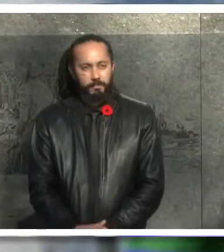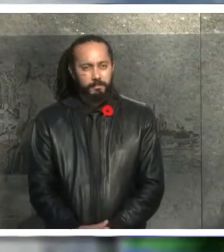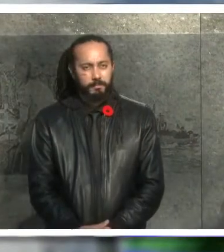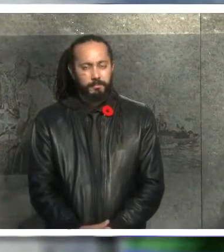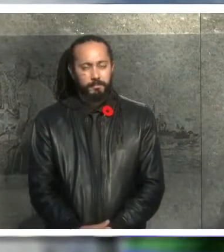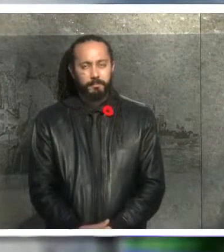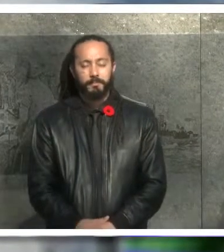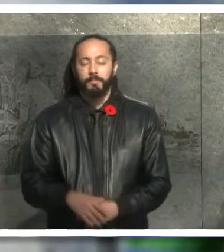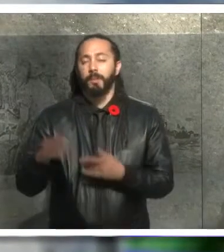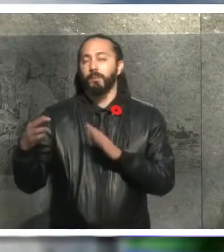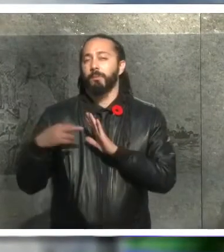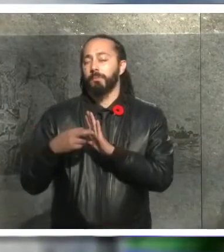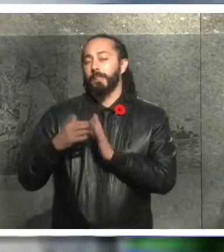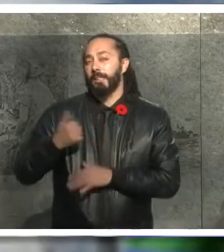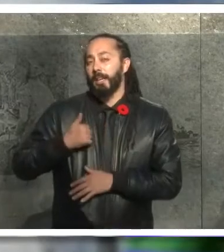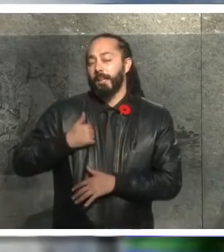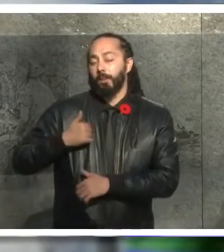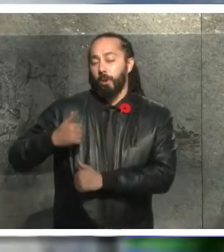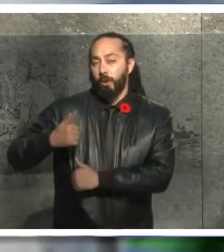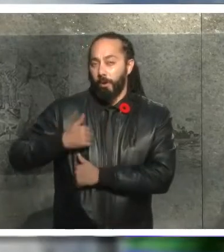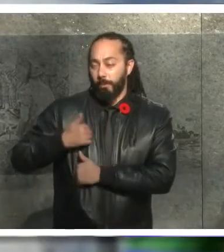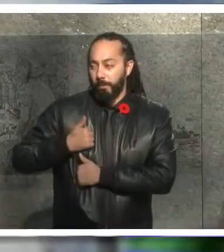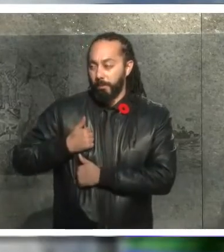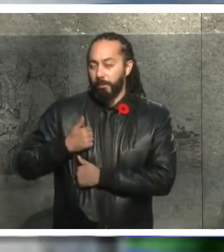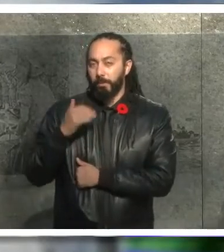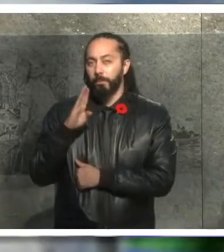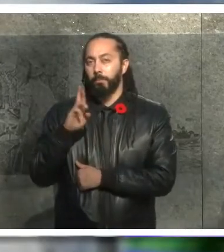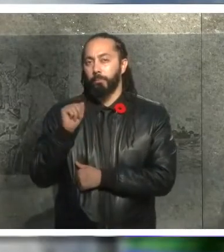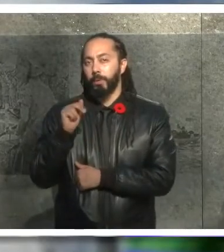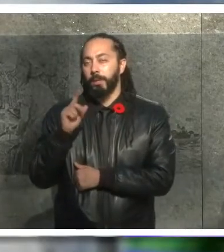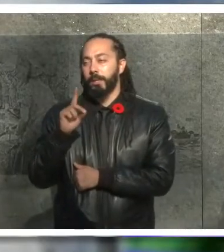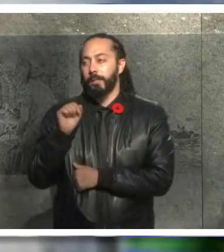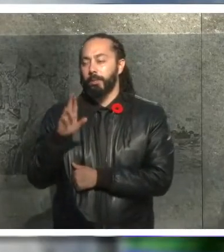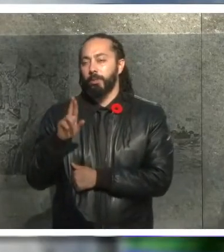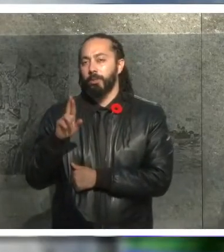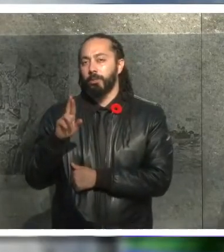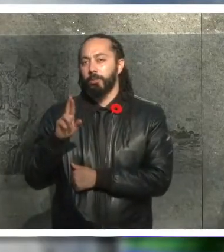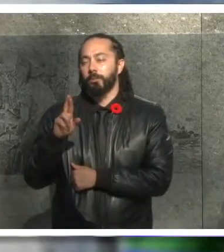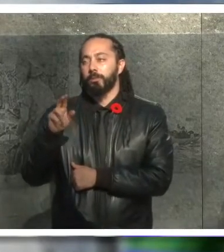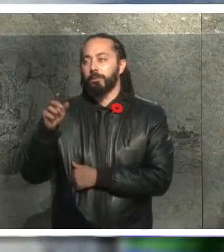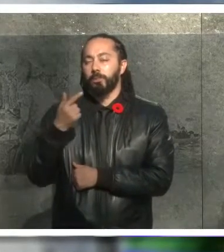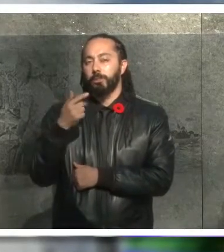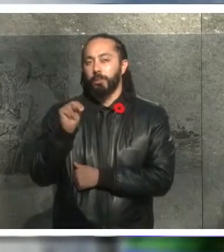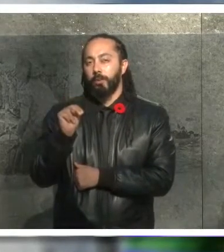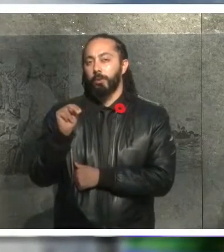On behalf of the Canadian Armed Forces, Brigadier General.